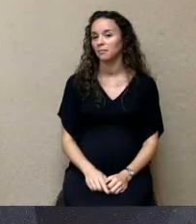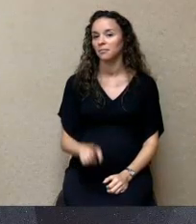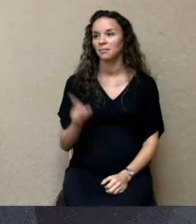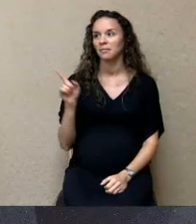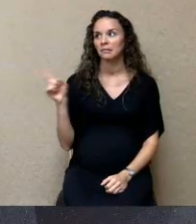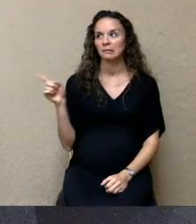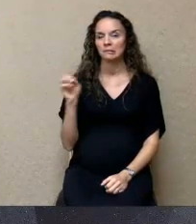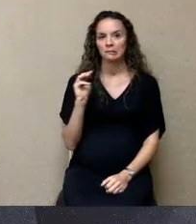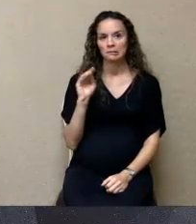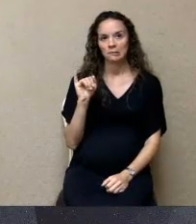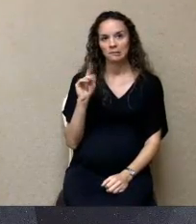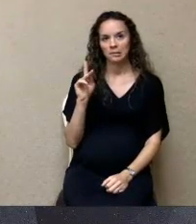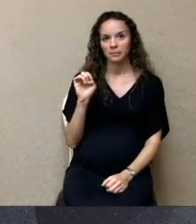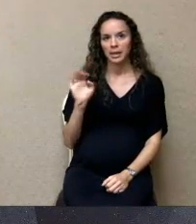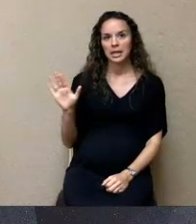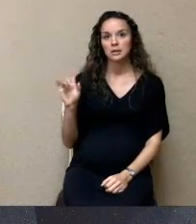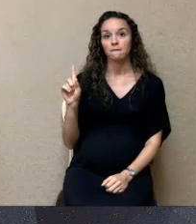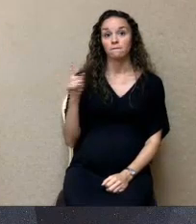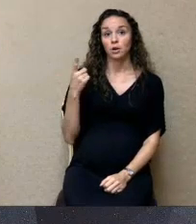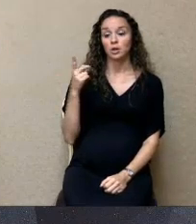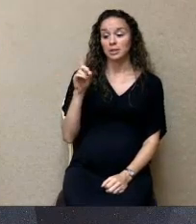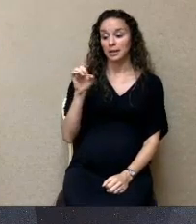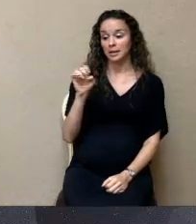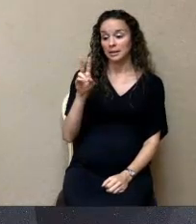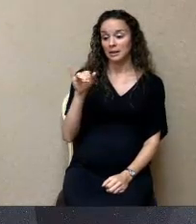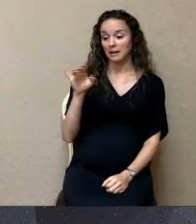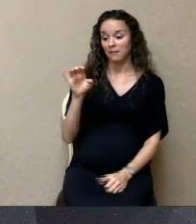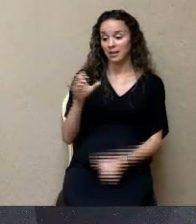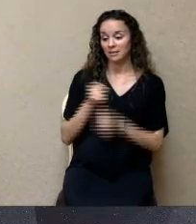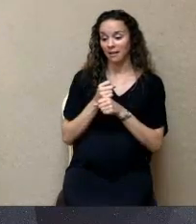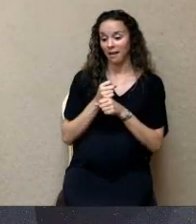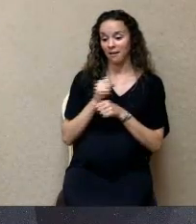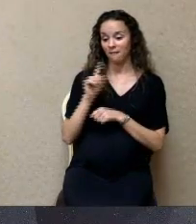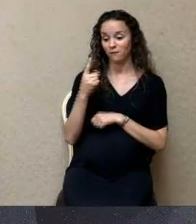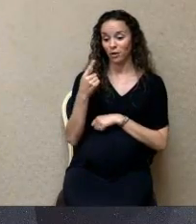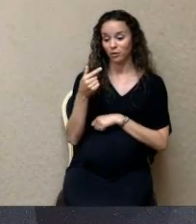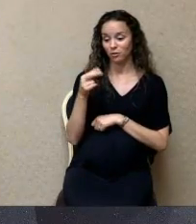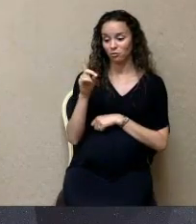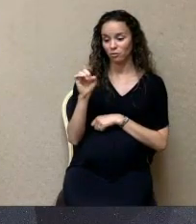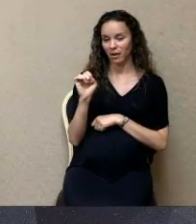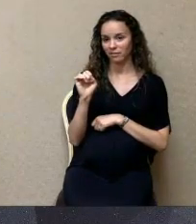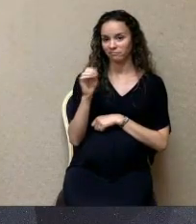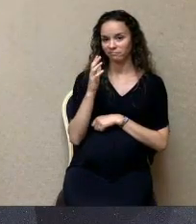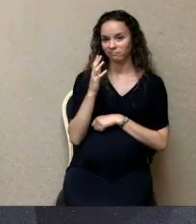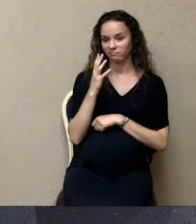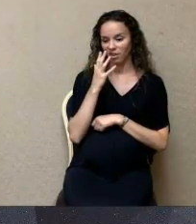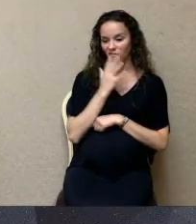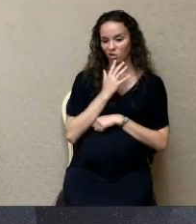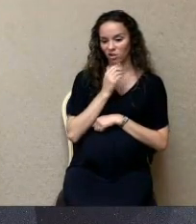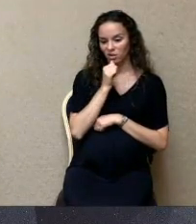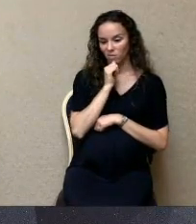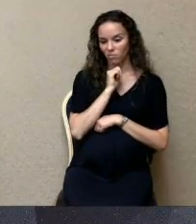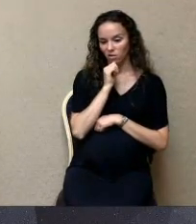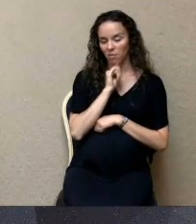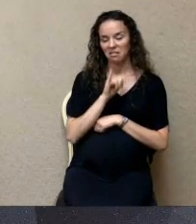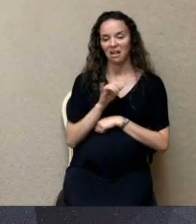Mike has had his first device he got in first grade and we unfortunately had to put up with that poor choice